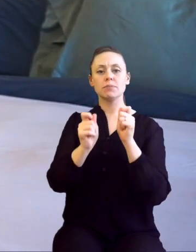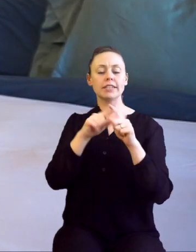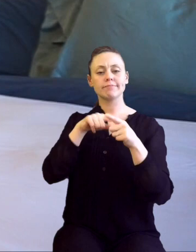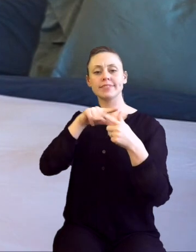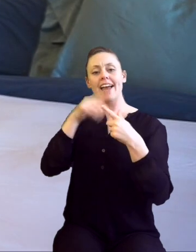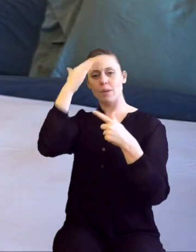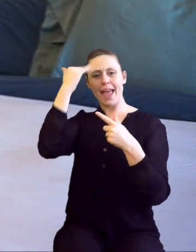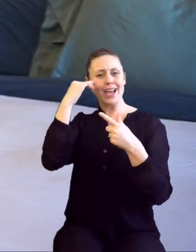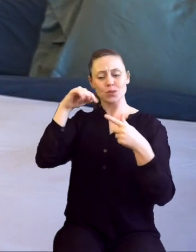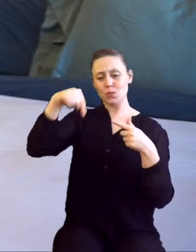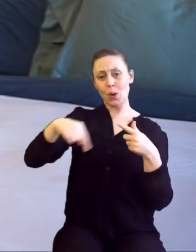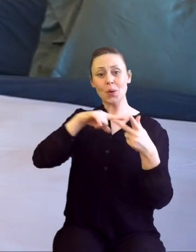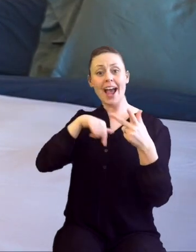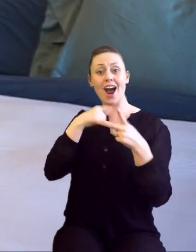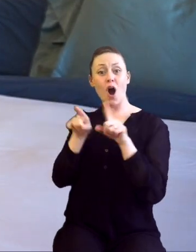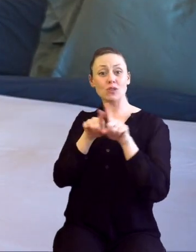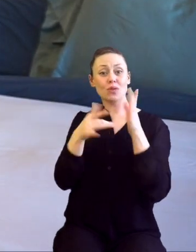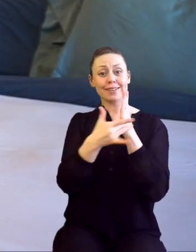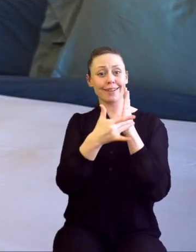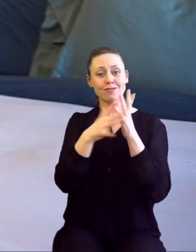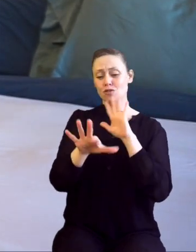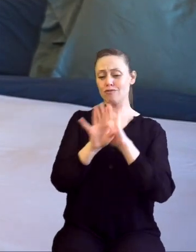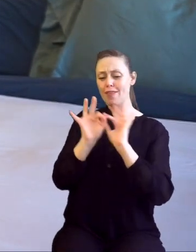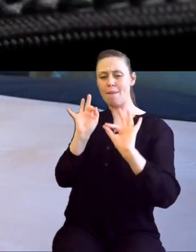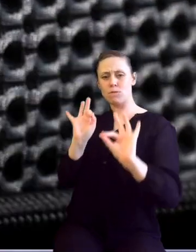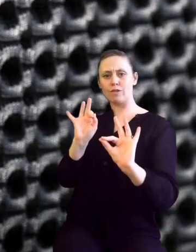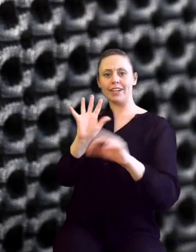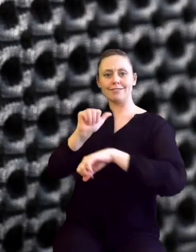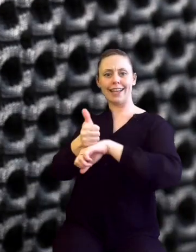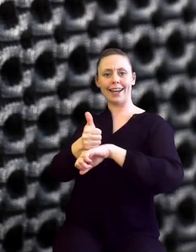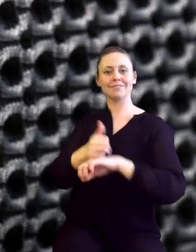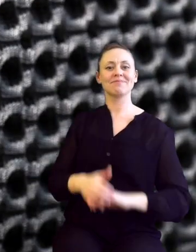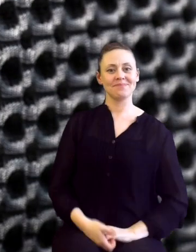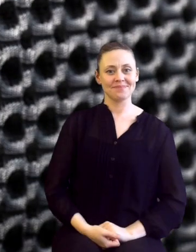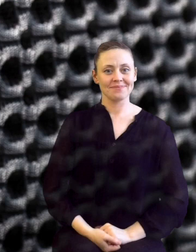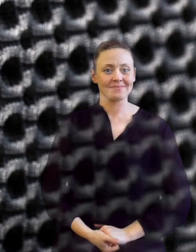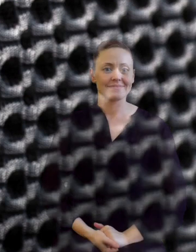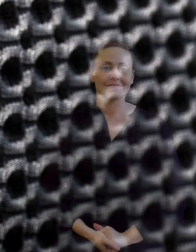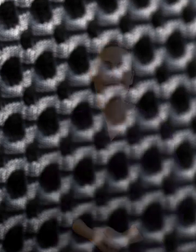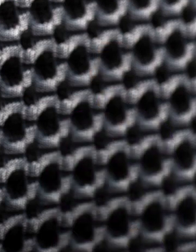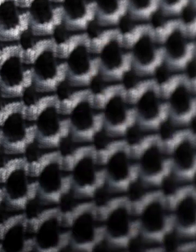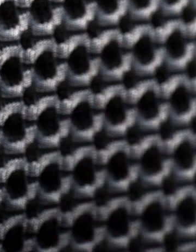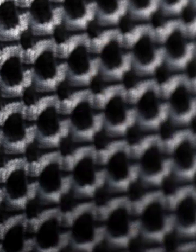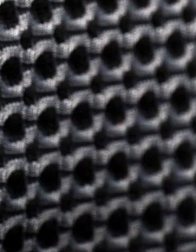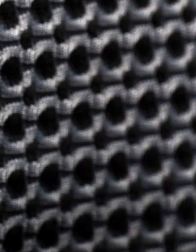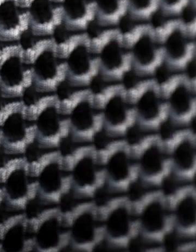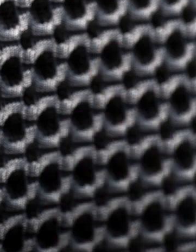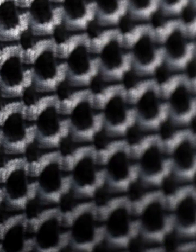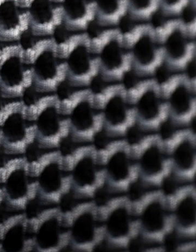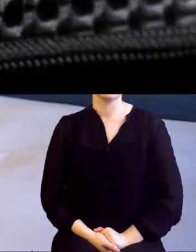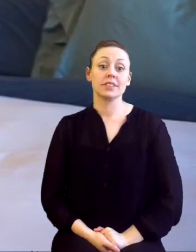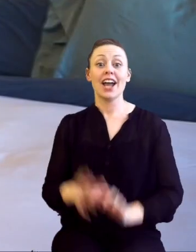as well as the technology to help you find your perfect setting. Get ready to